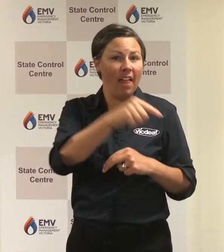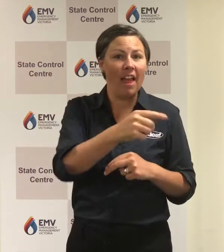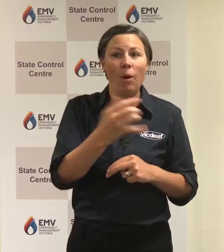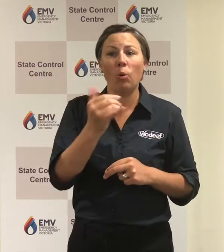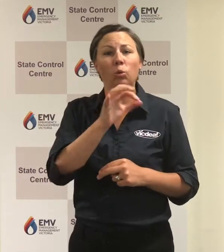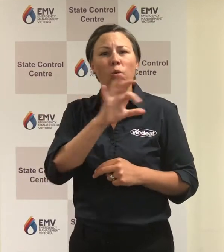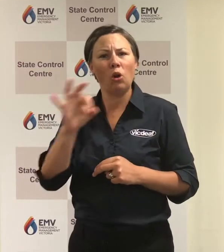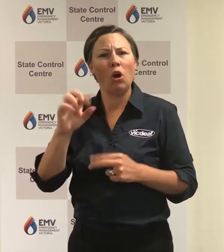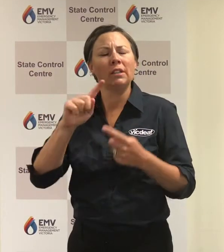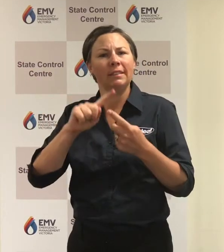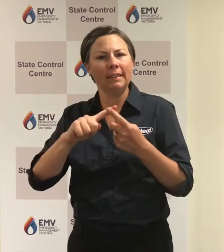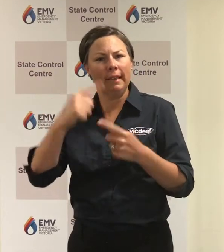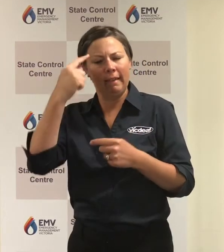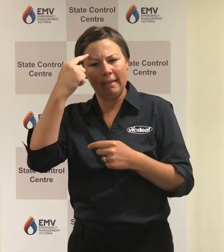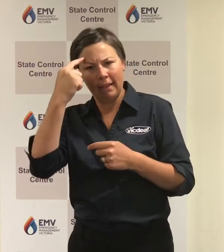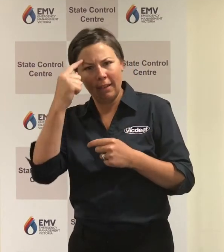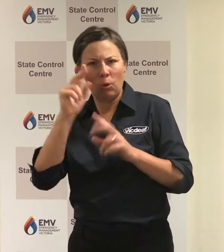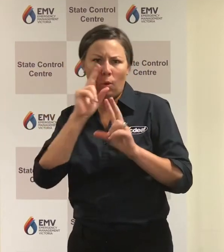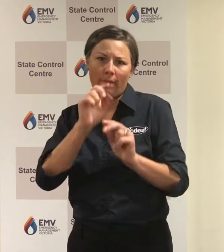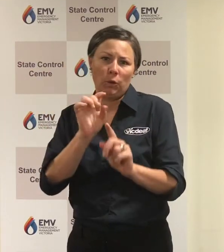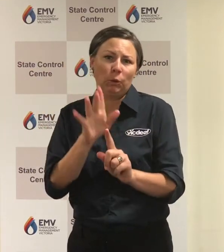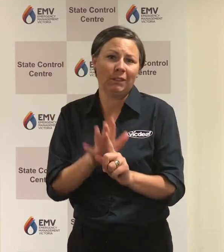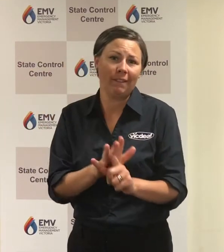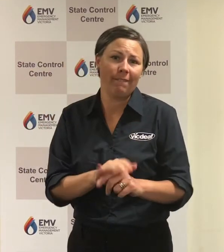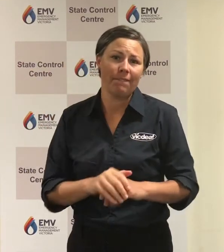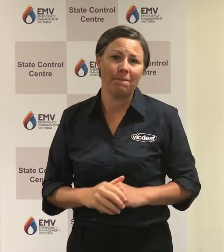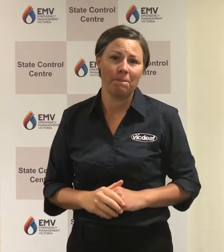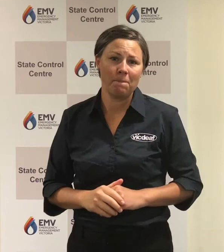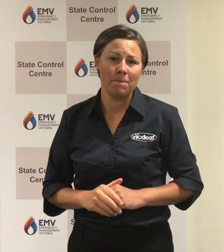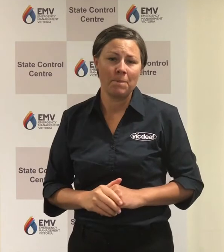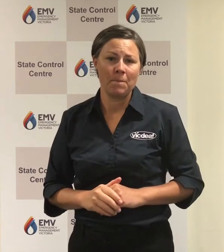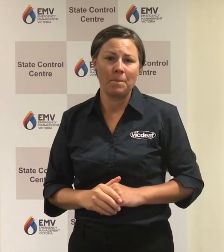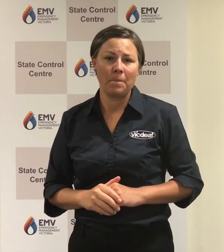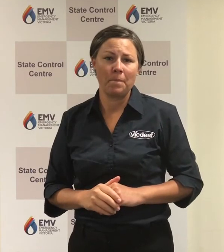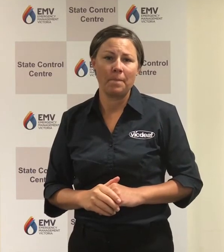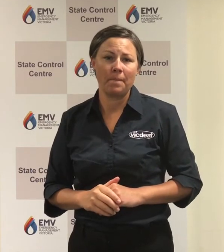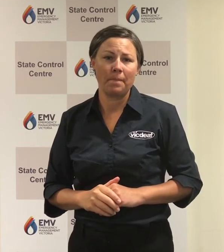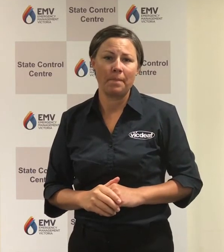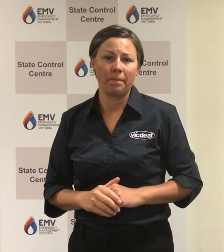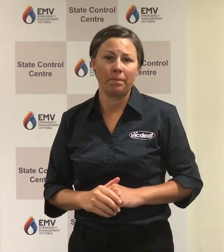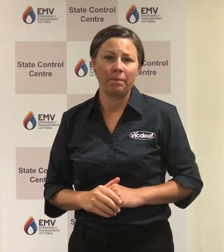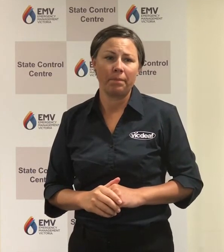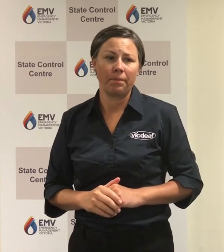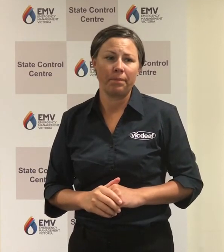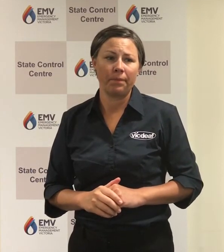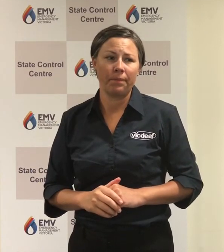What we might notice is that people feel much more emotional, upset.